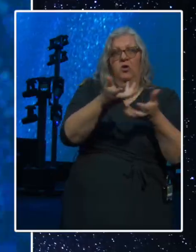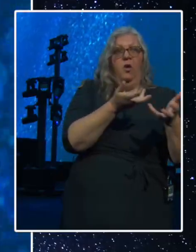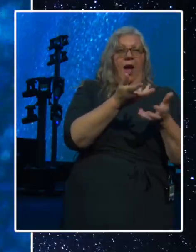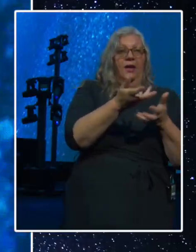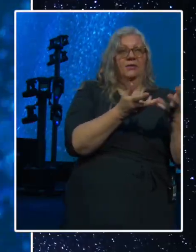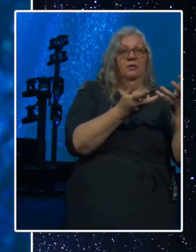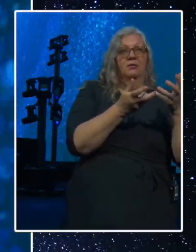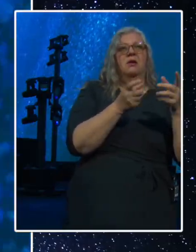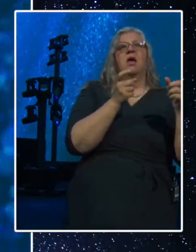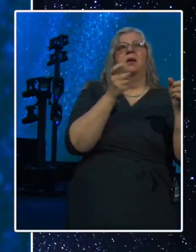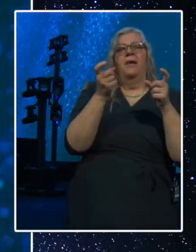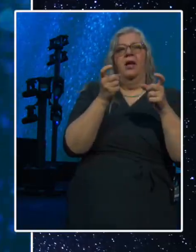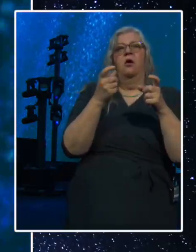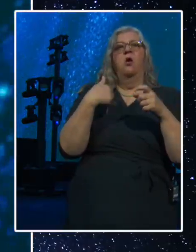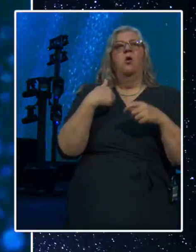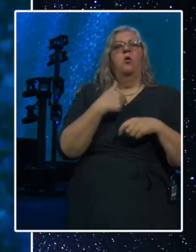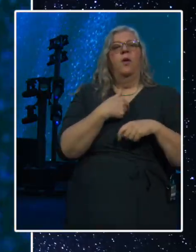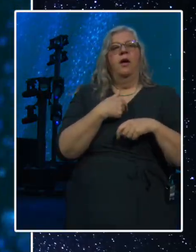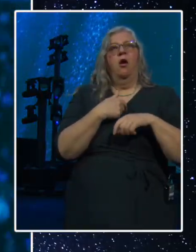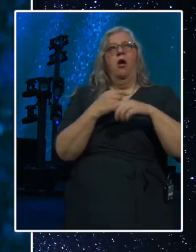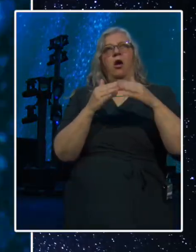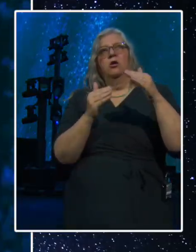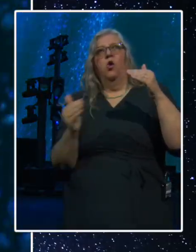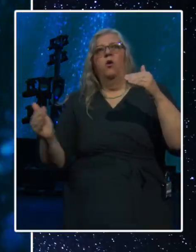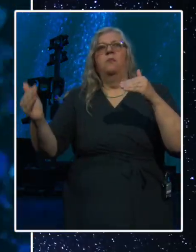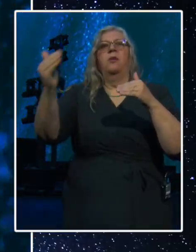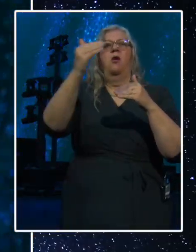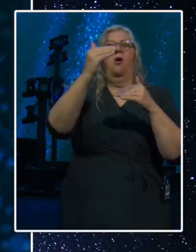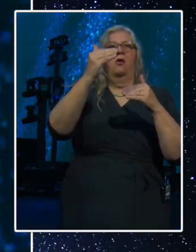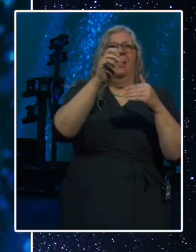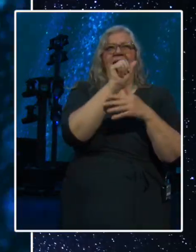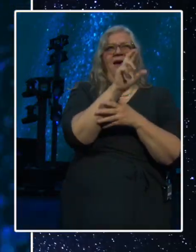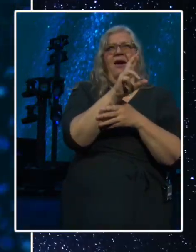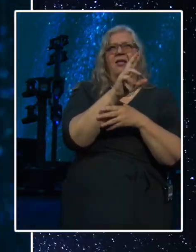We are moving beyond AI that simply analyzes and recommends